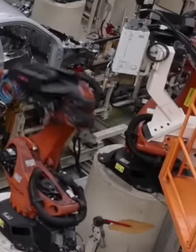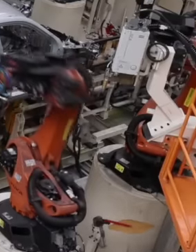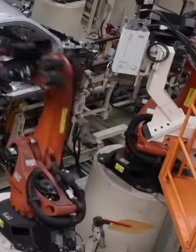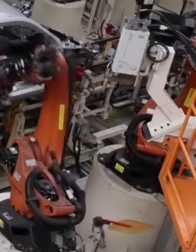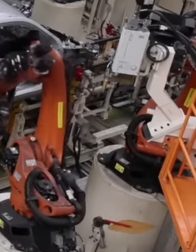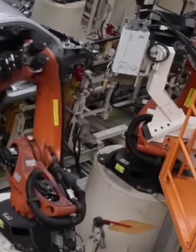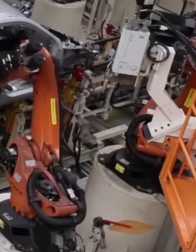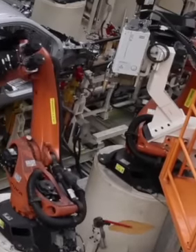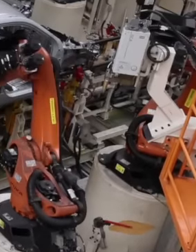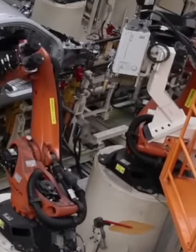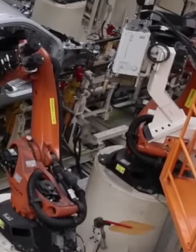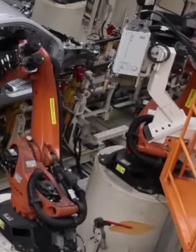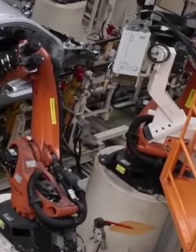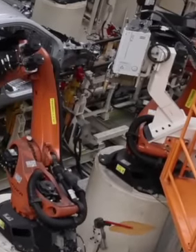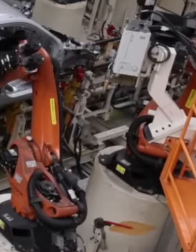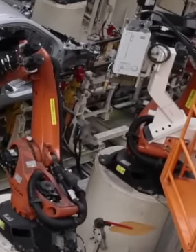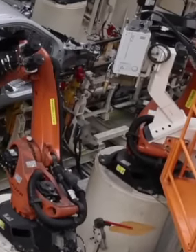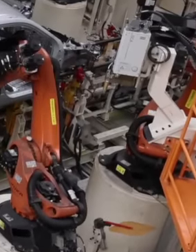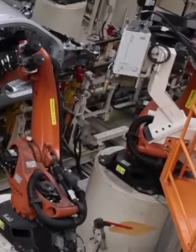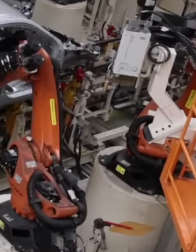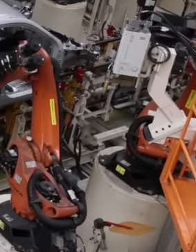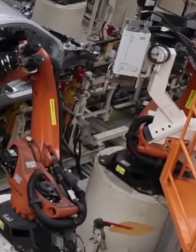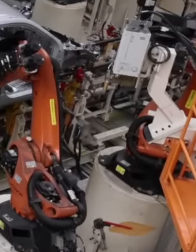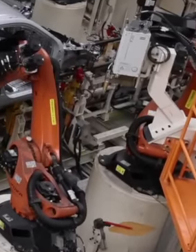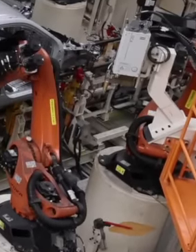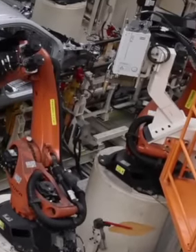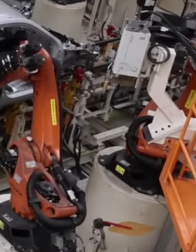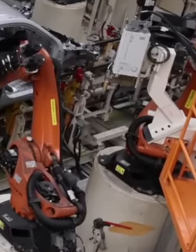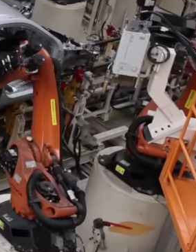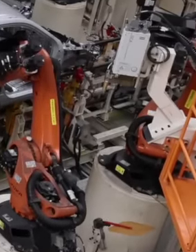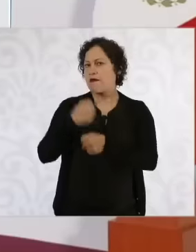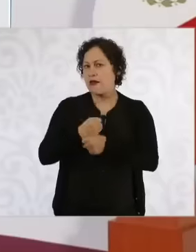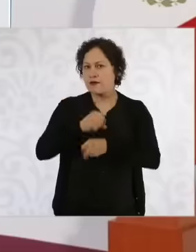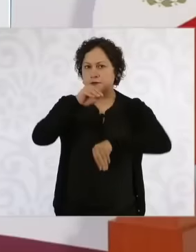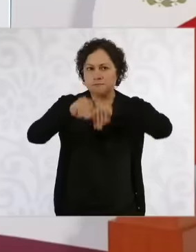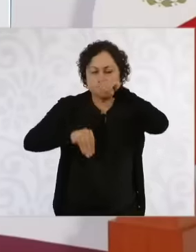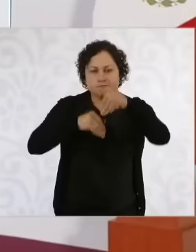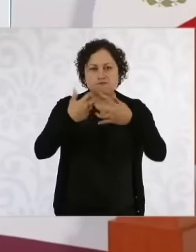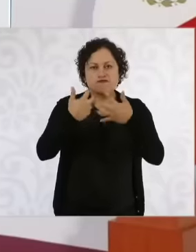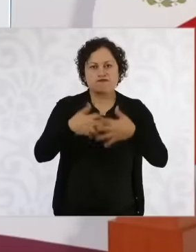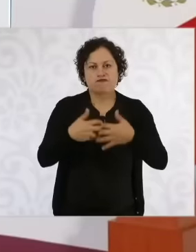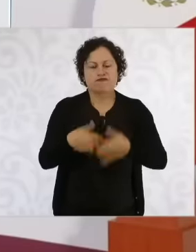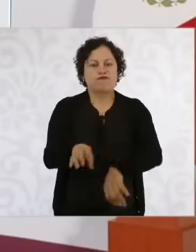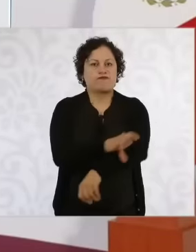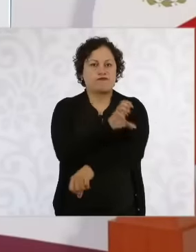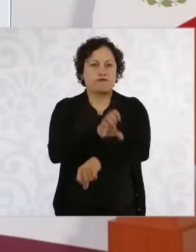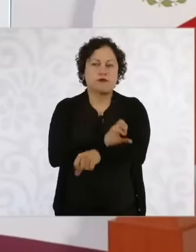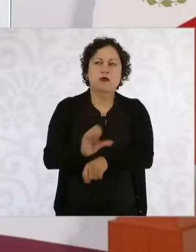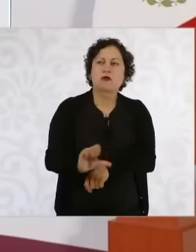have been developing for many years. electric motors and others that electric vehicles already have.